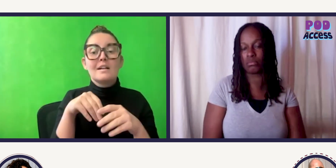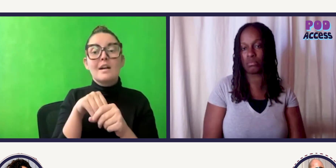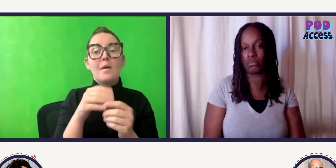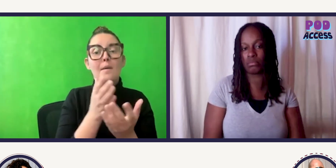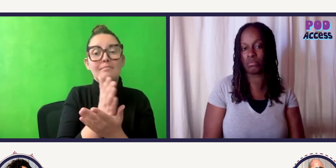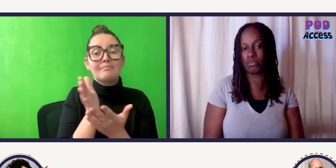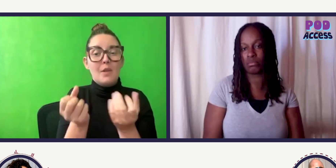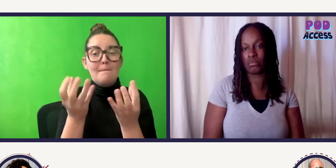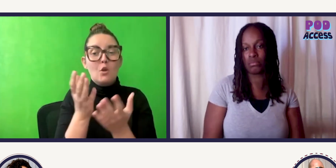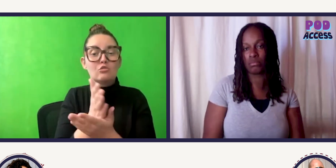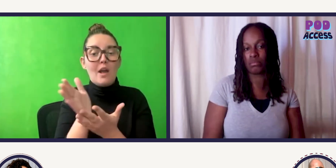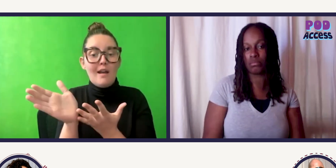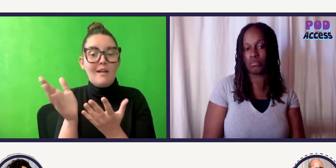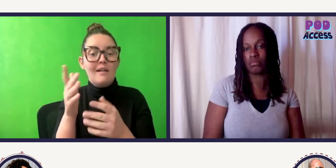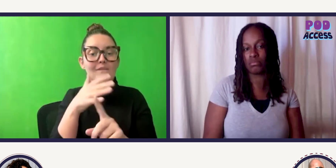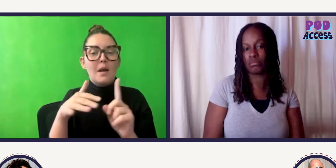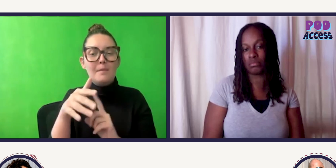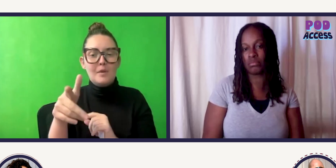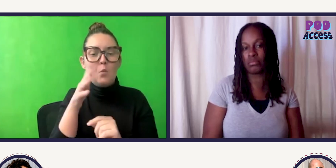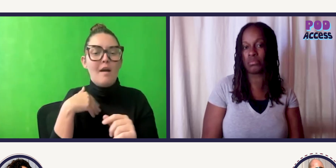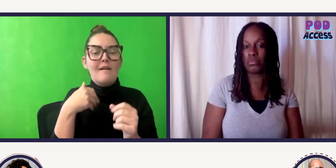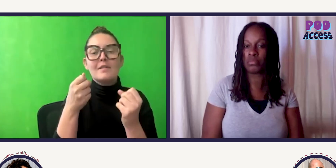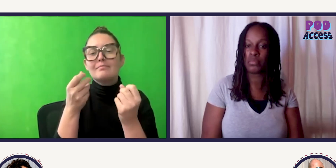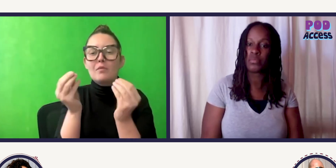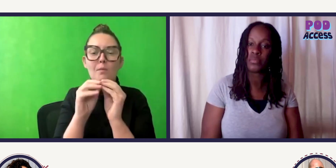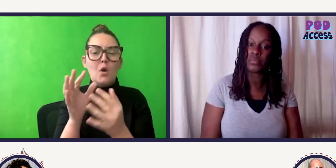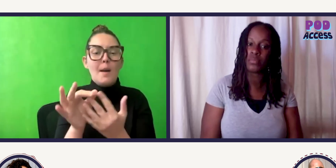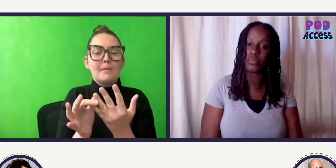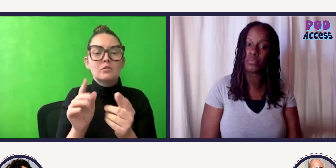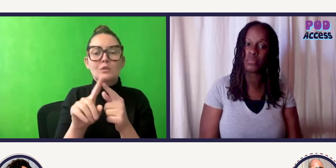In a multitrack environment you have more options to enhance the quality of the audio.